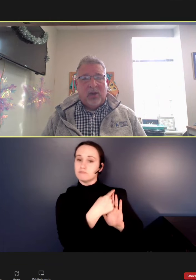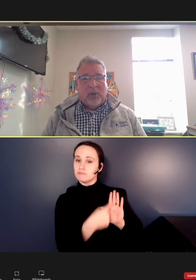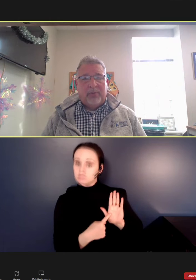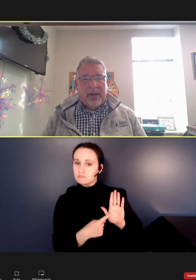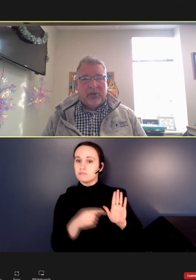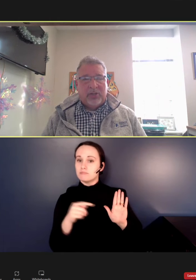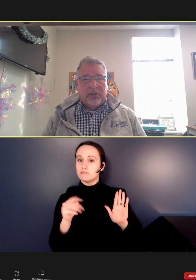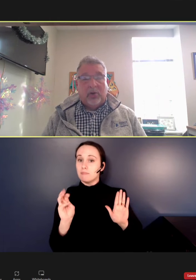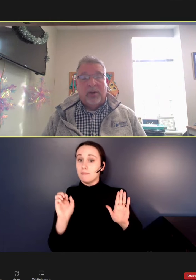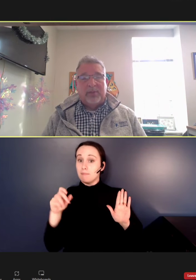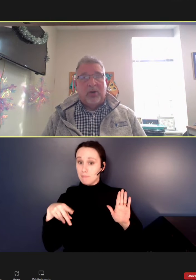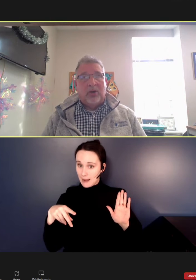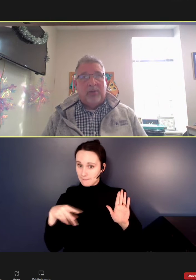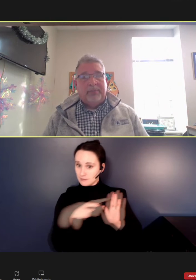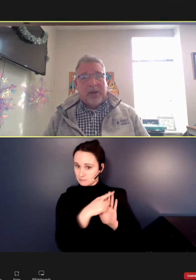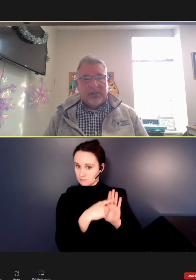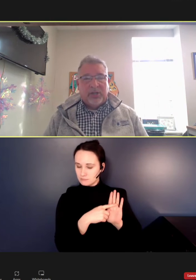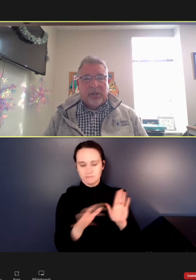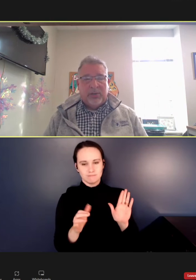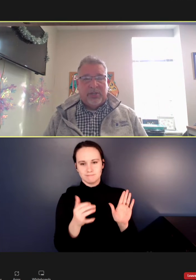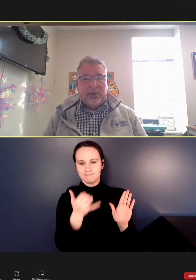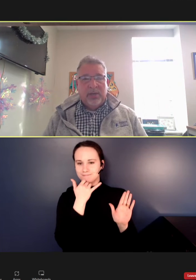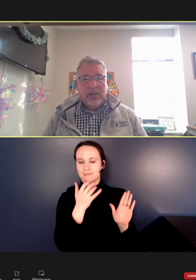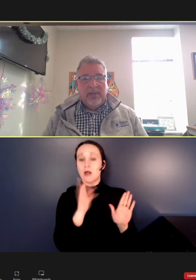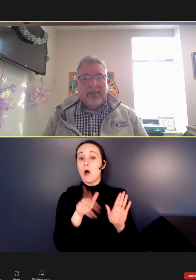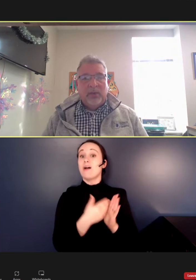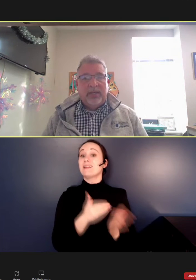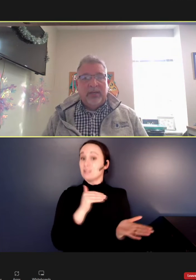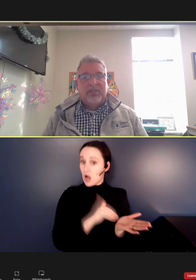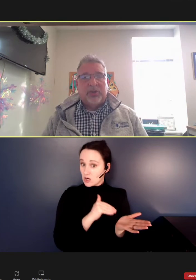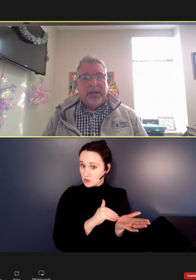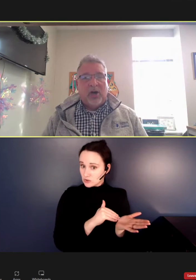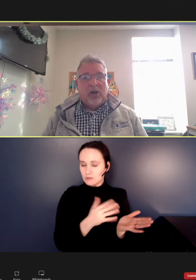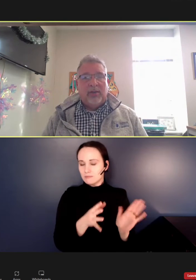that all providers could or -- I'm sorry, all parents could go to that would illustrate all